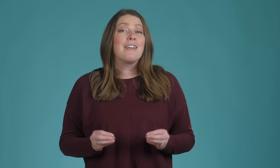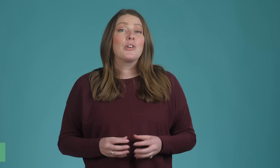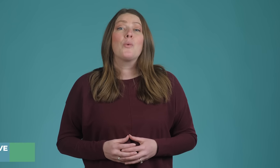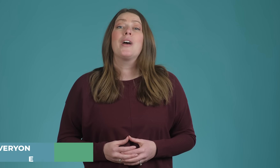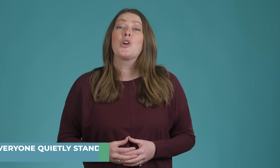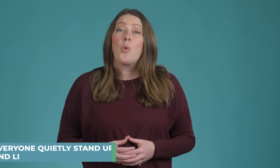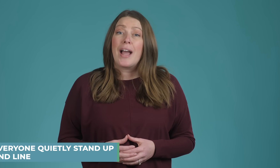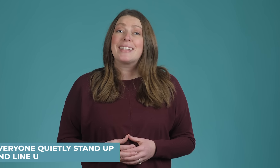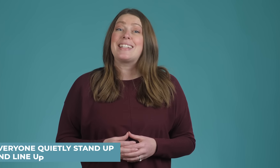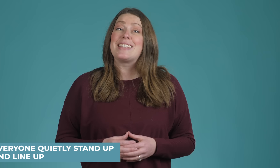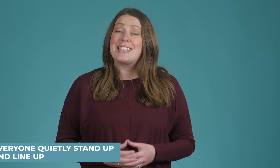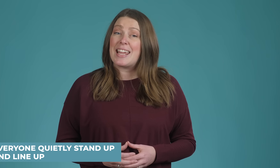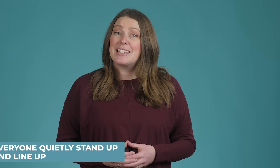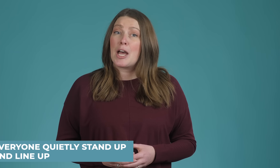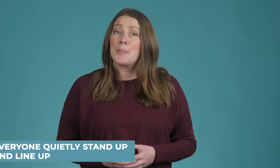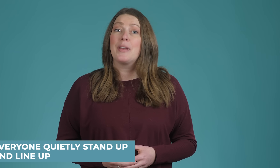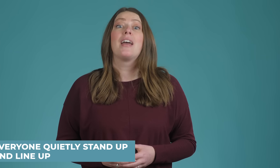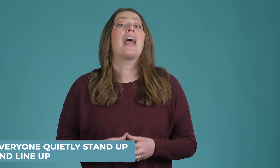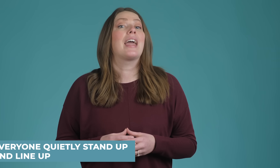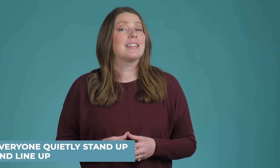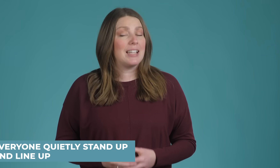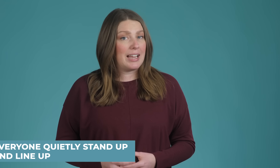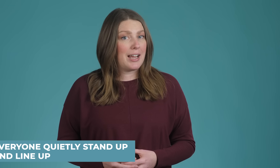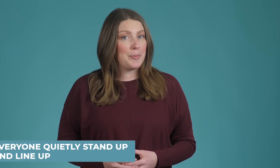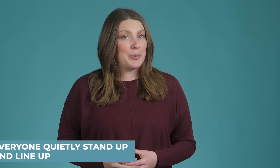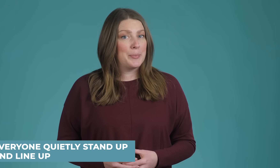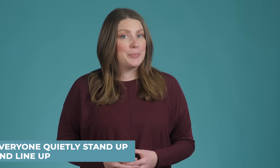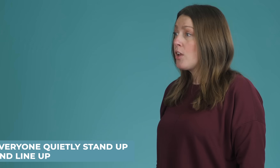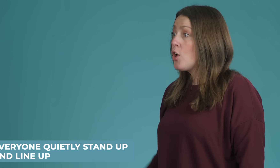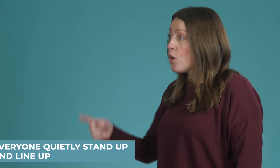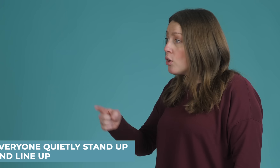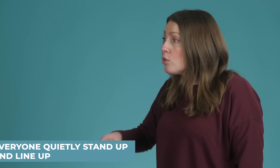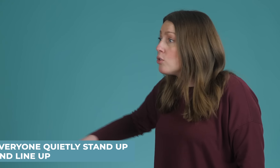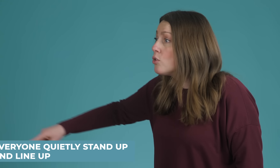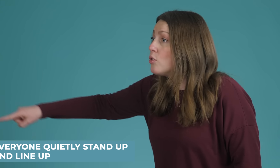Everyone quietly stand up and line up.